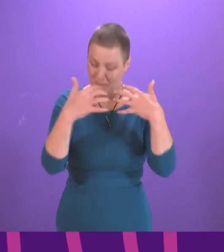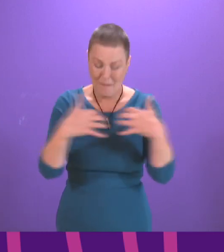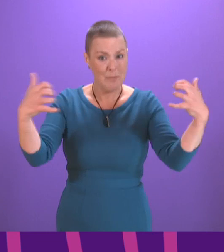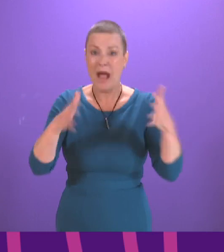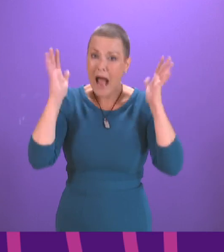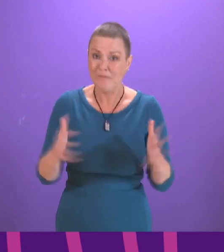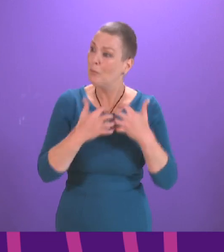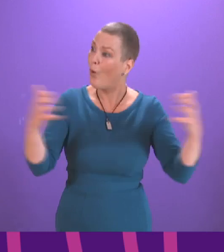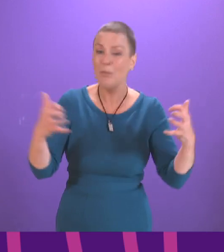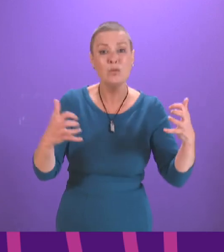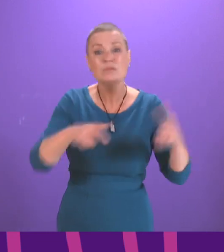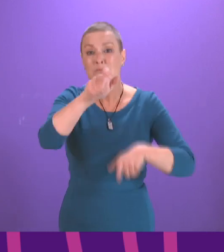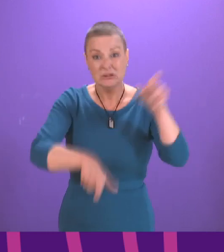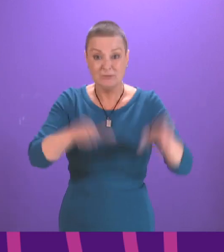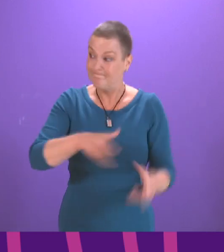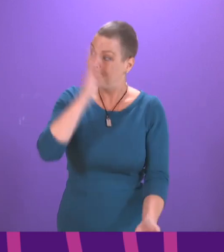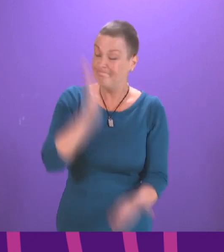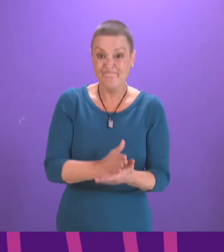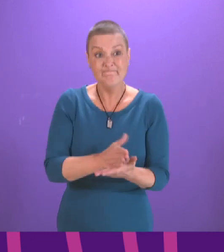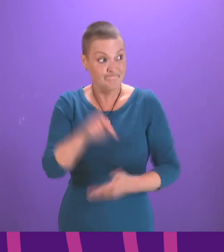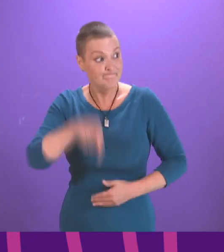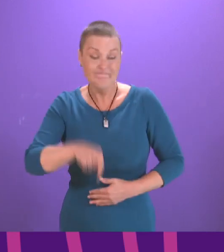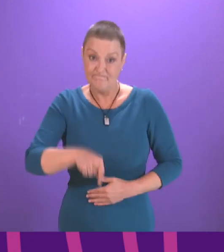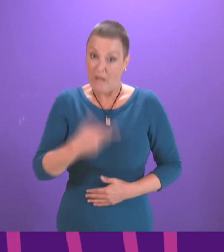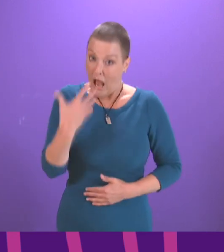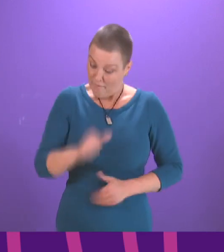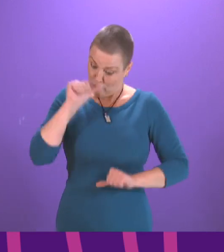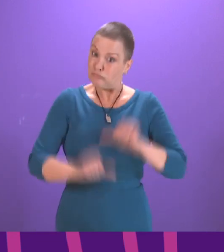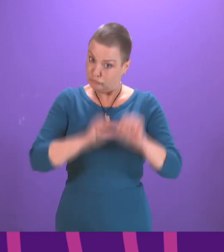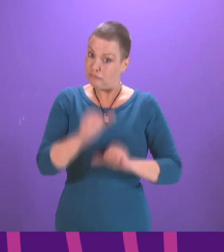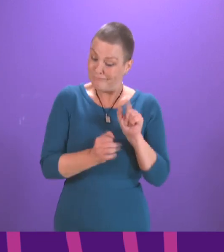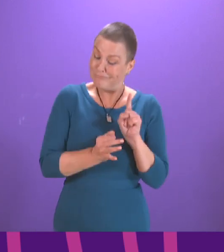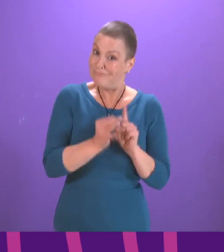the country about this. We are, as of now, making progress in Scotland, but cases are